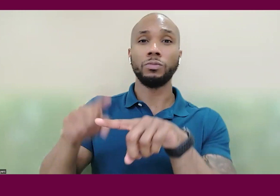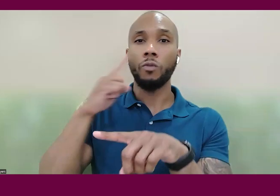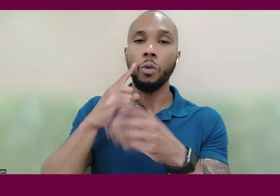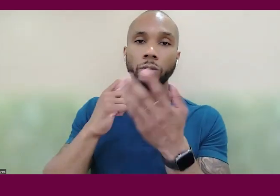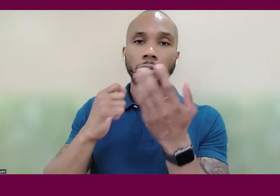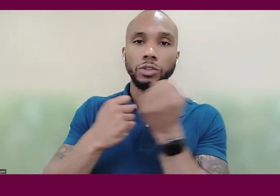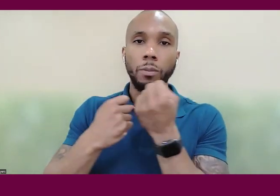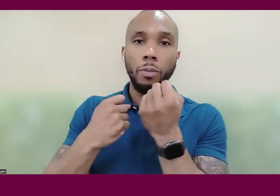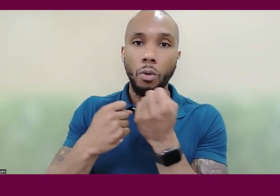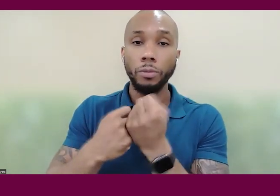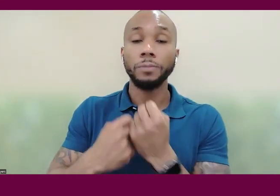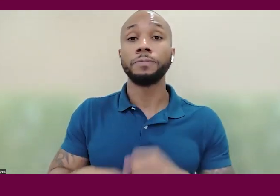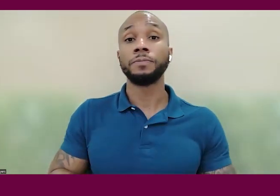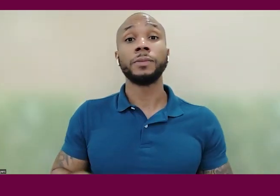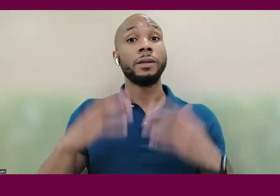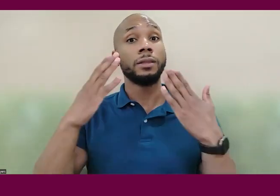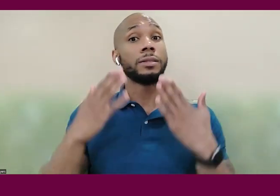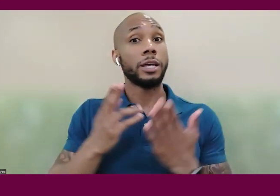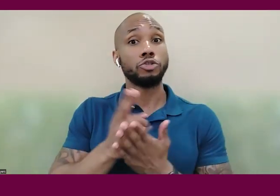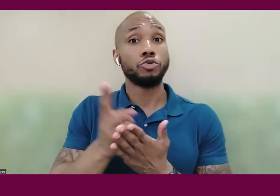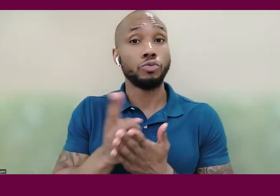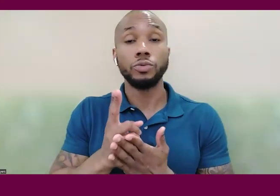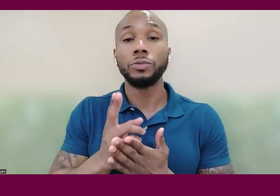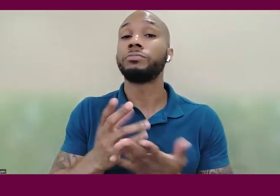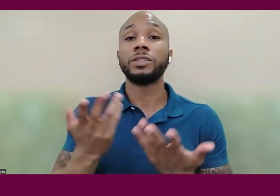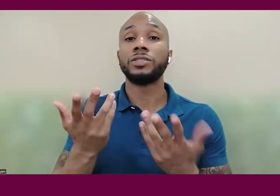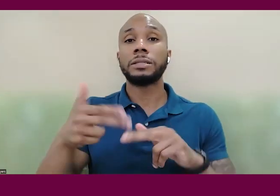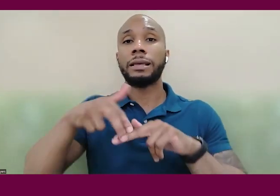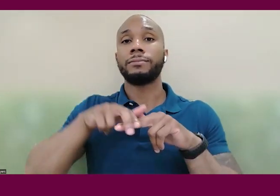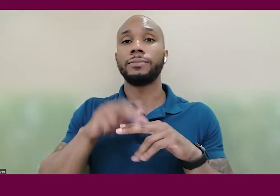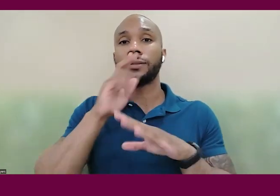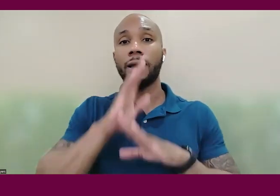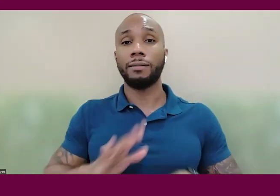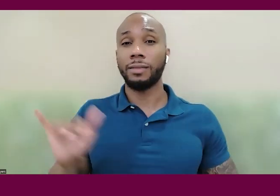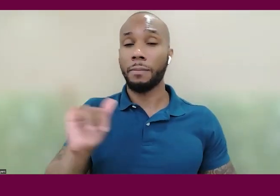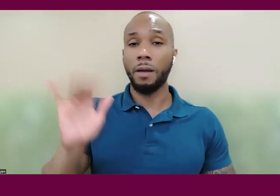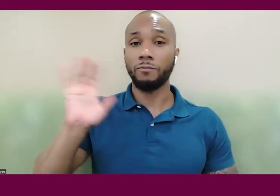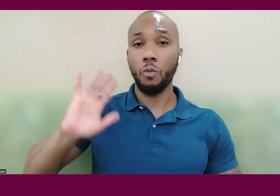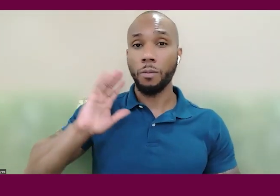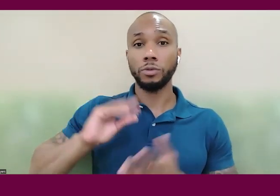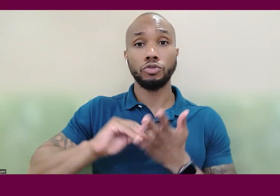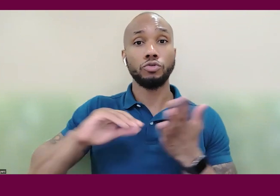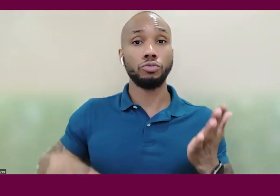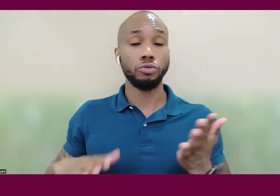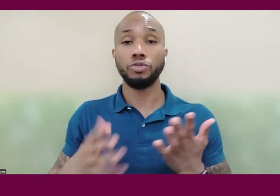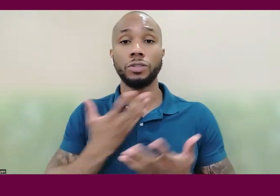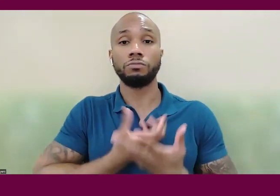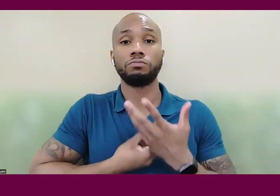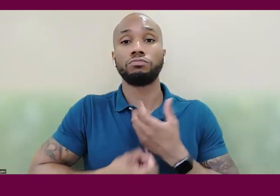The sad truth is, they go nowhere. They sit silent like my former student. You sit with this silently.